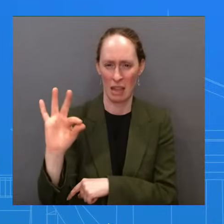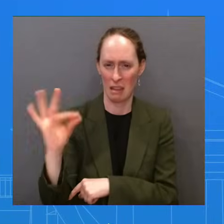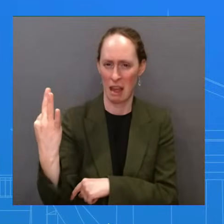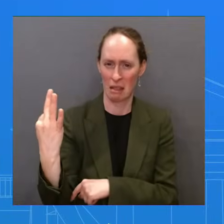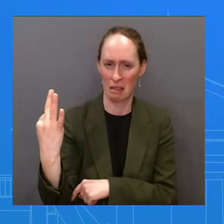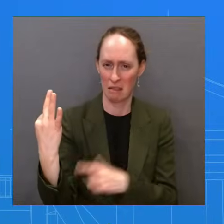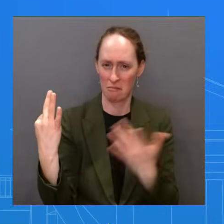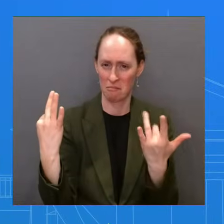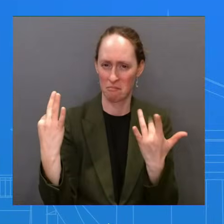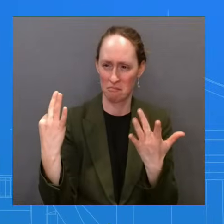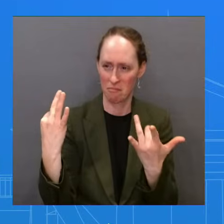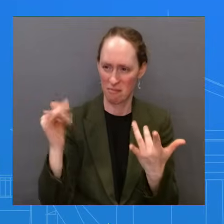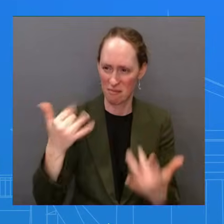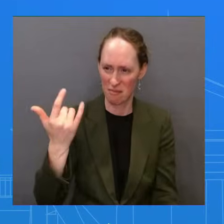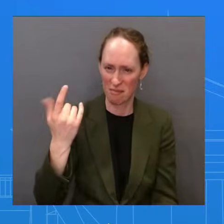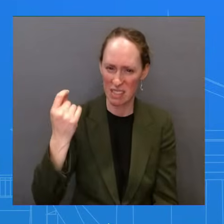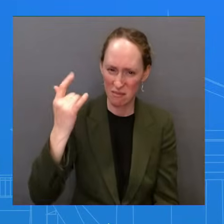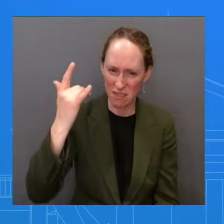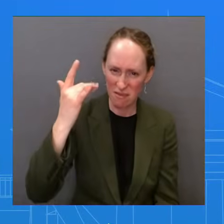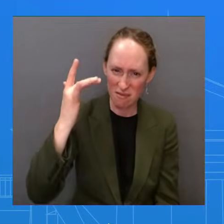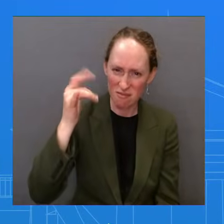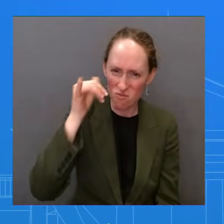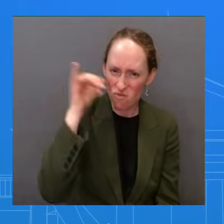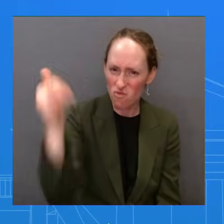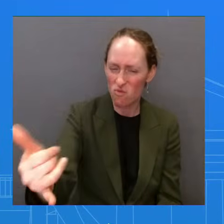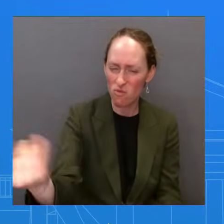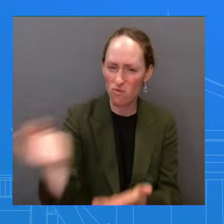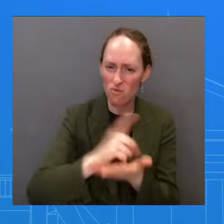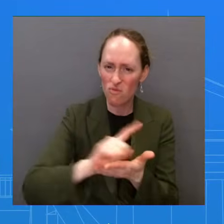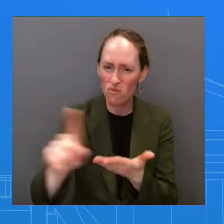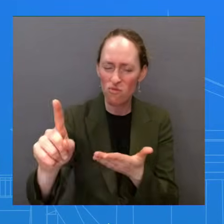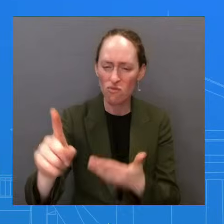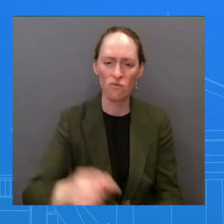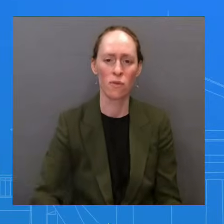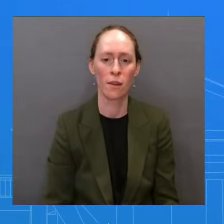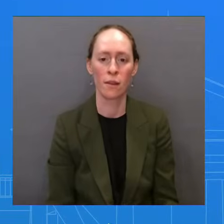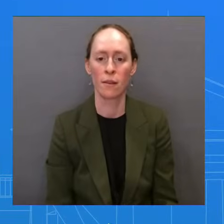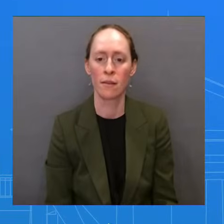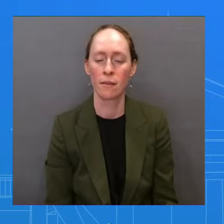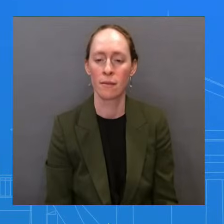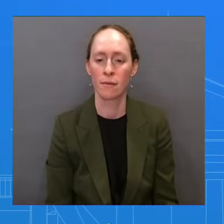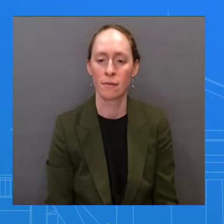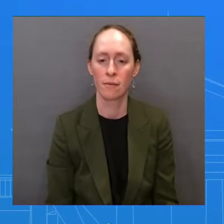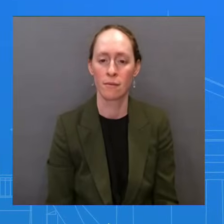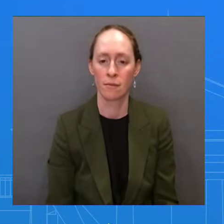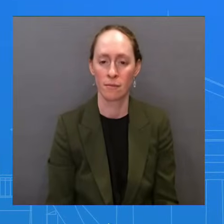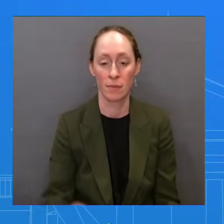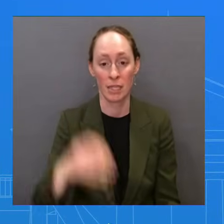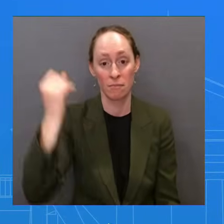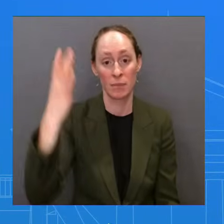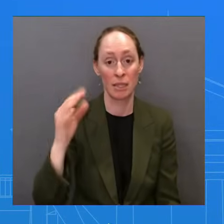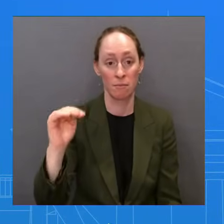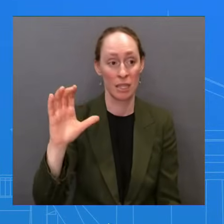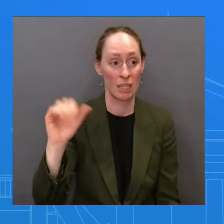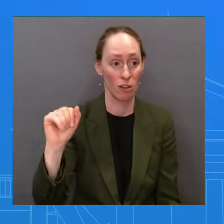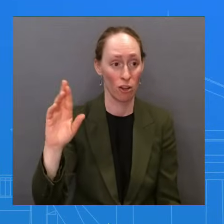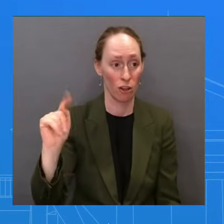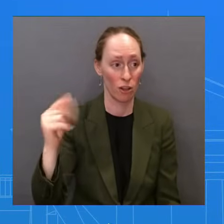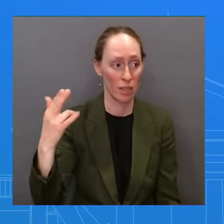Ms. Jean-Pierre: Well, look, as you know, Speaker -- Speaker McCarthy is out of the country currently. And I have no idea when he's coming back, but he's out of the country.